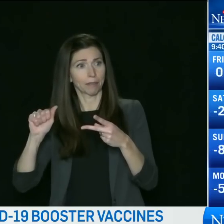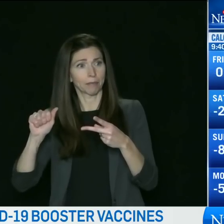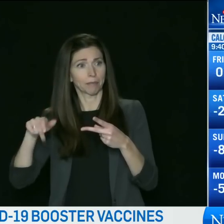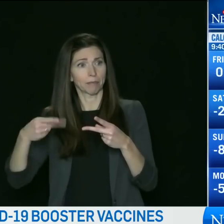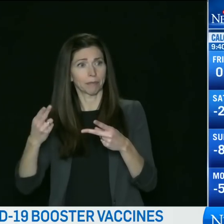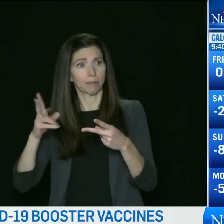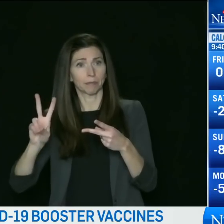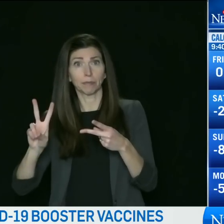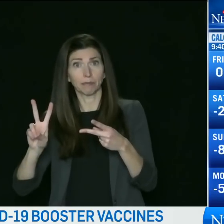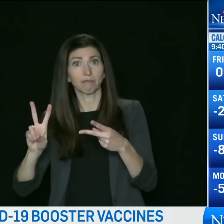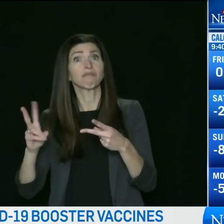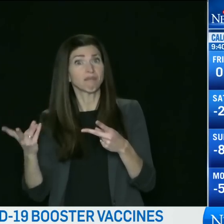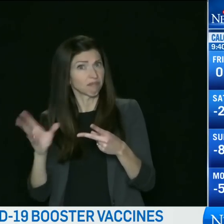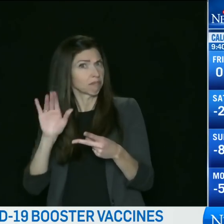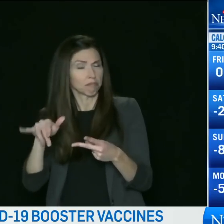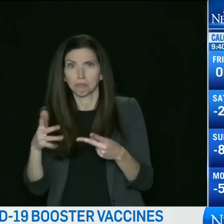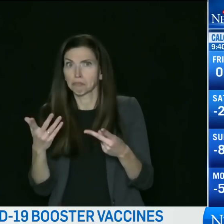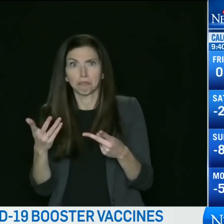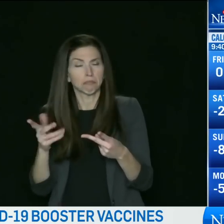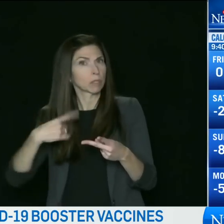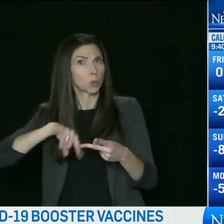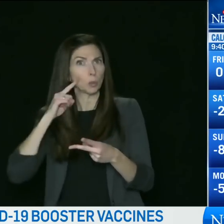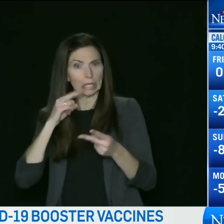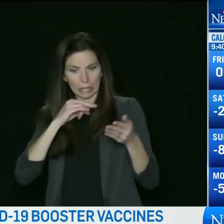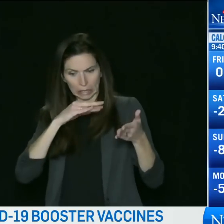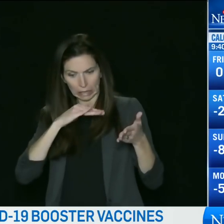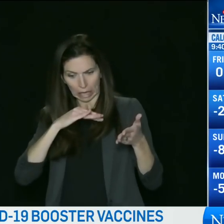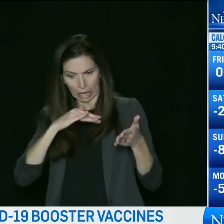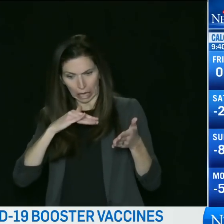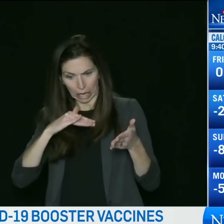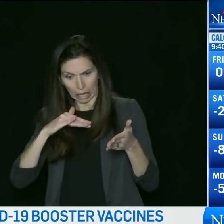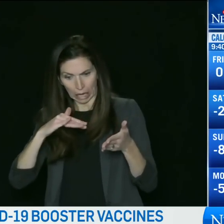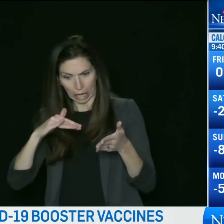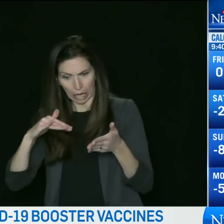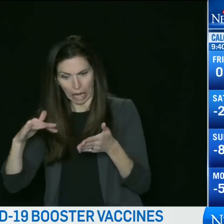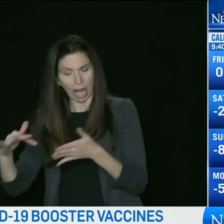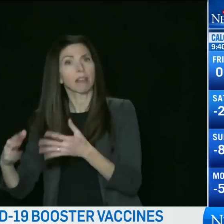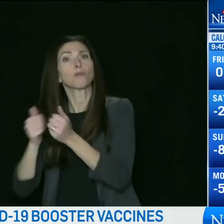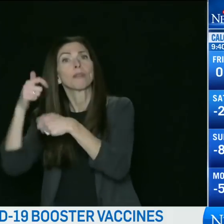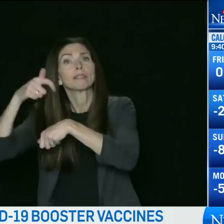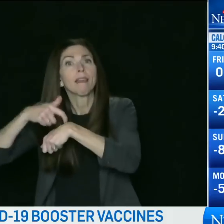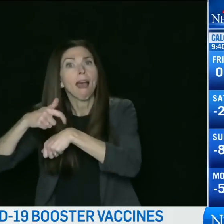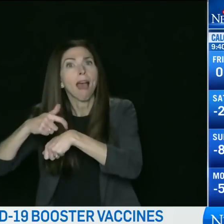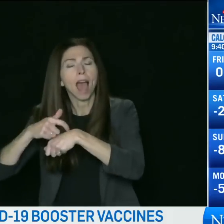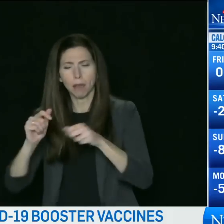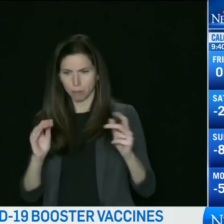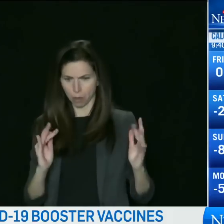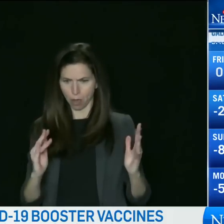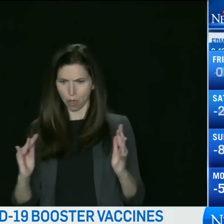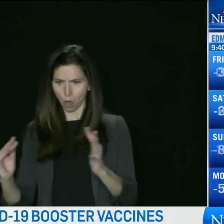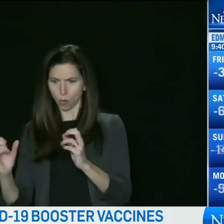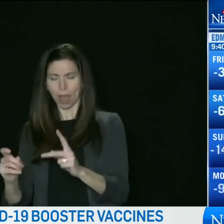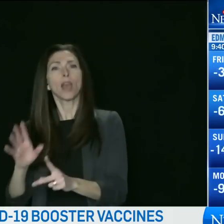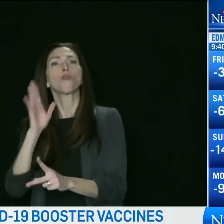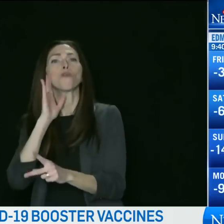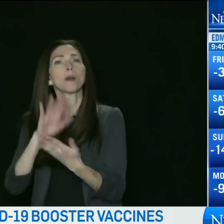ORIGINAL AUTHORIZED SCHEDULES DID EVOLVE OVER TIME, OVER YEARS